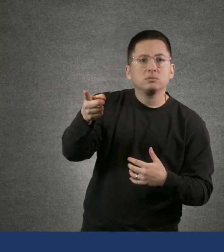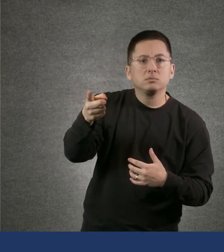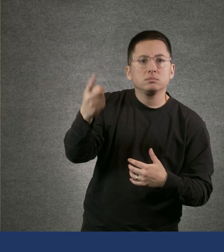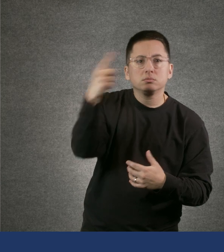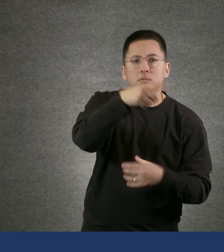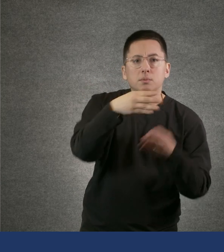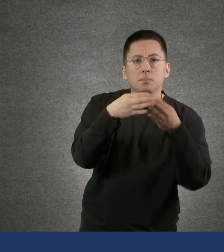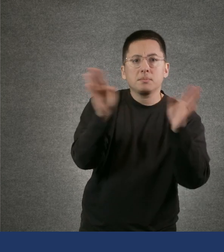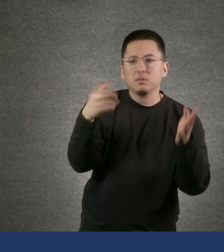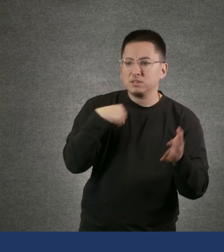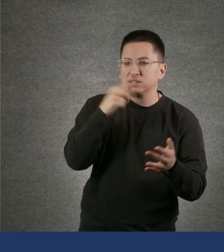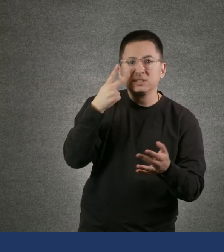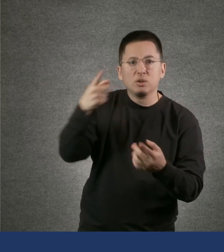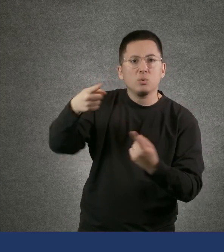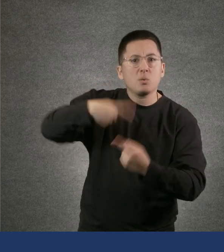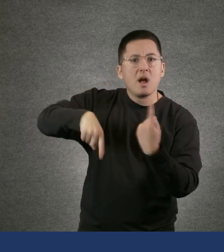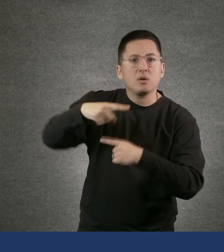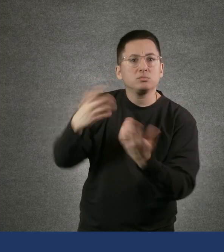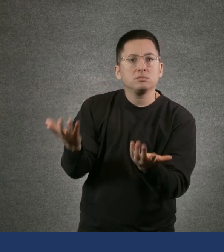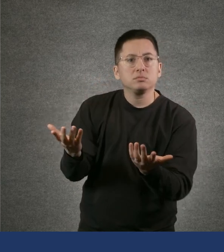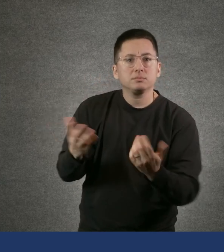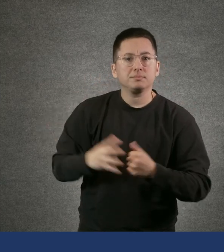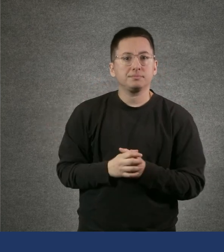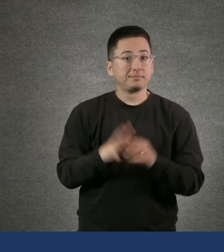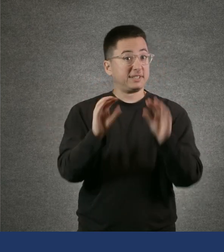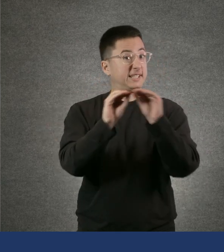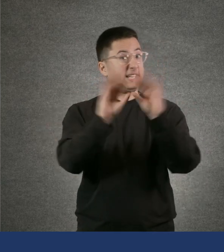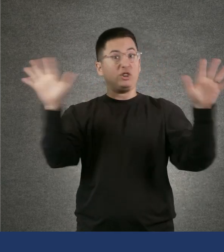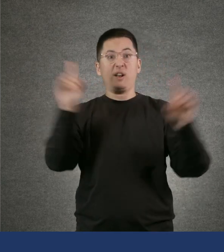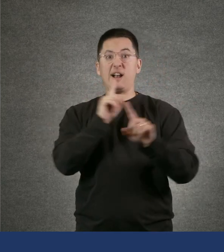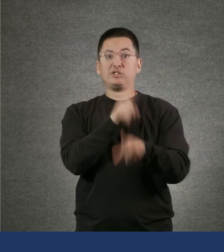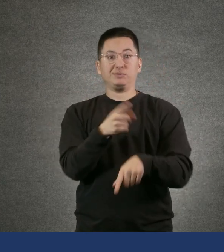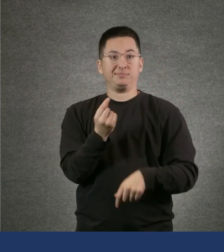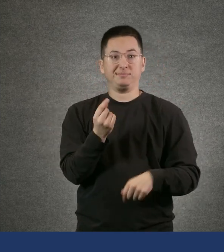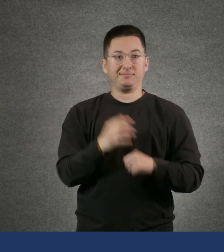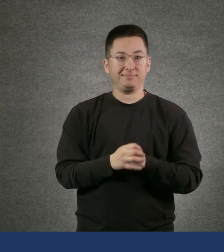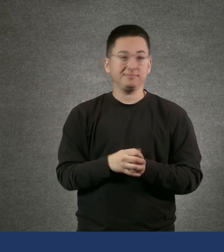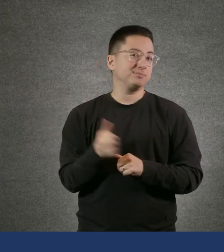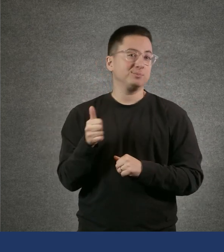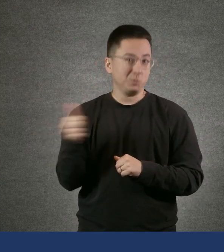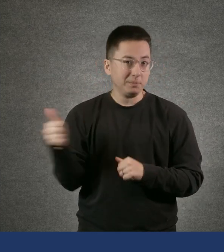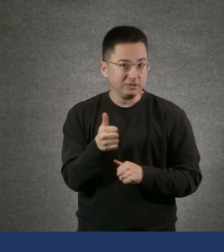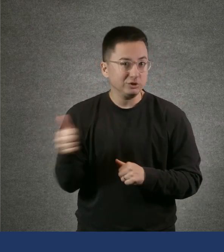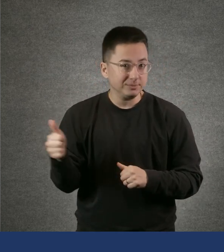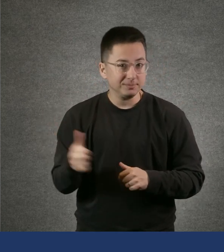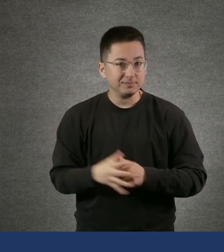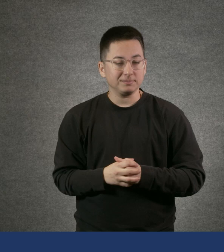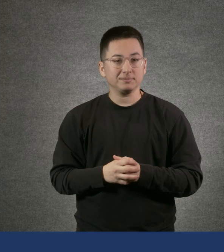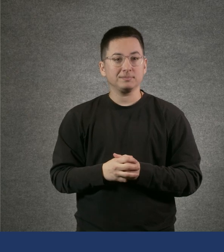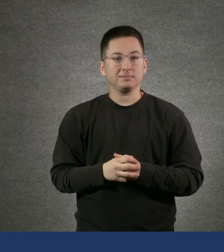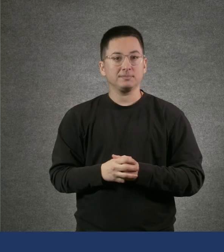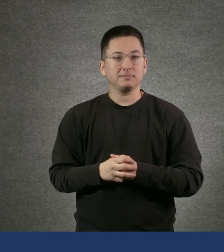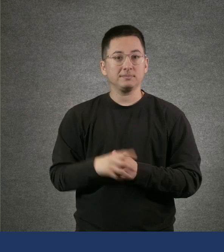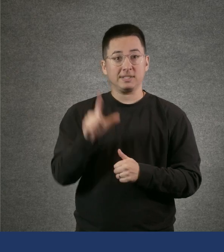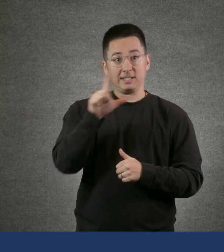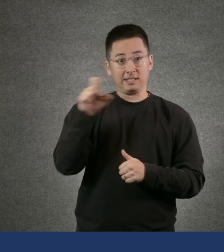The answer clearly was, number one, transportation. Lee and I together formed a nonprofit